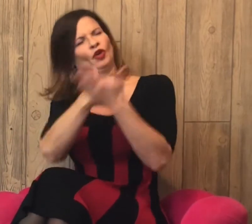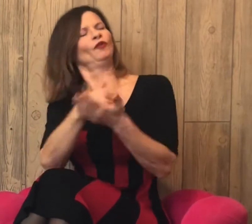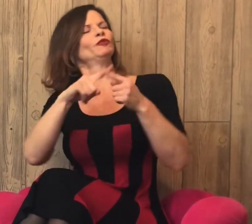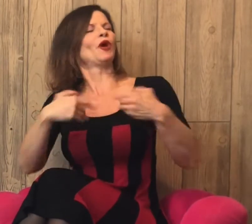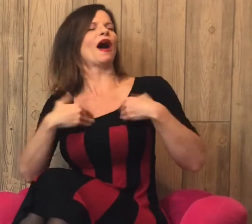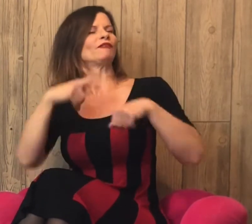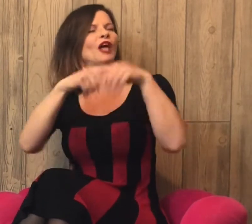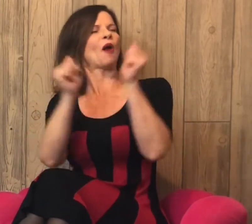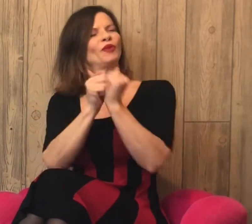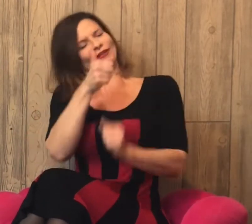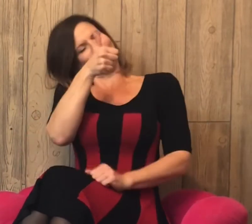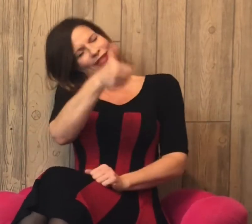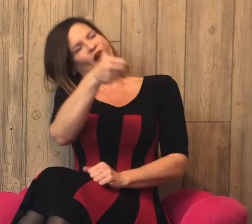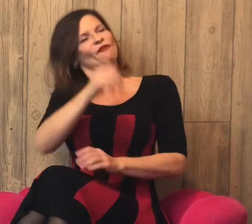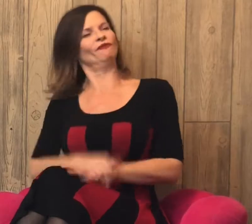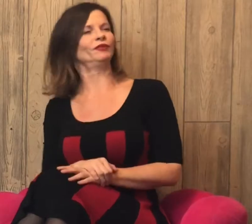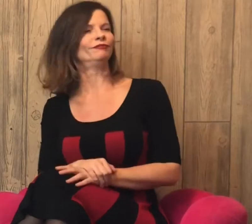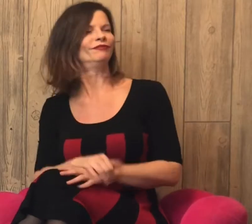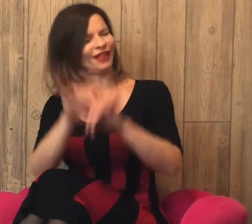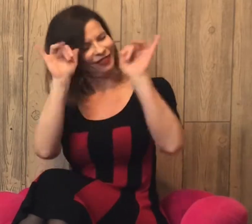You deserve time with and for yourself.